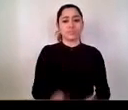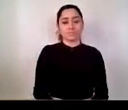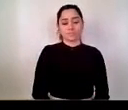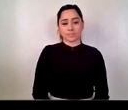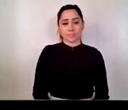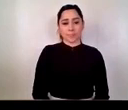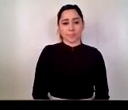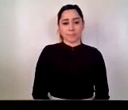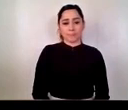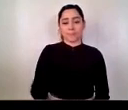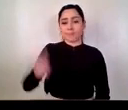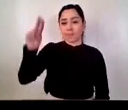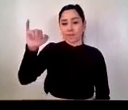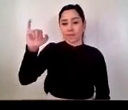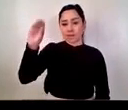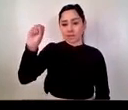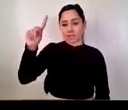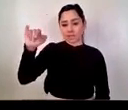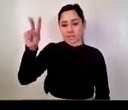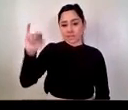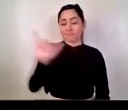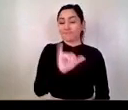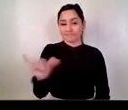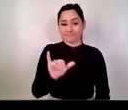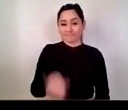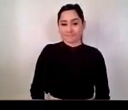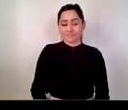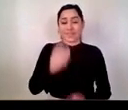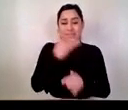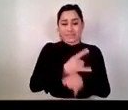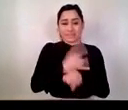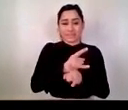Nicotine is also a stimulant so avoid alcoholic drinks as well before bed.